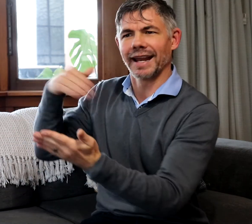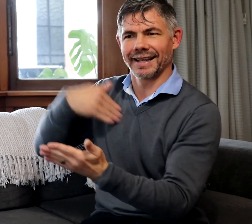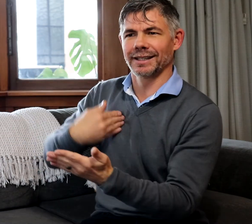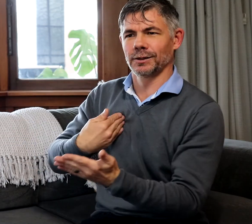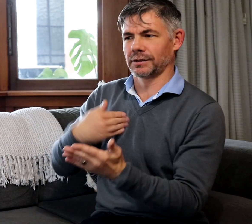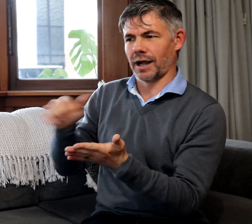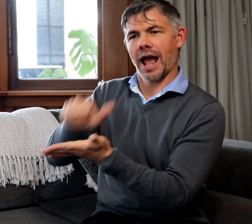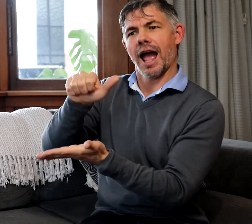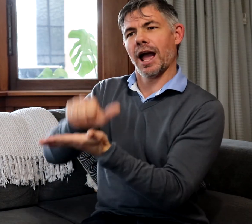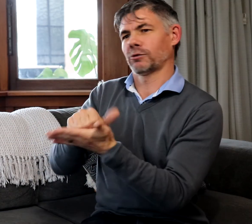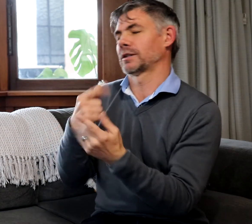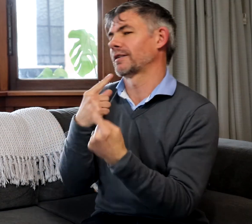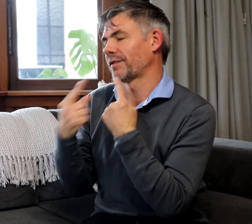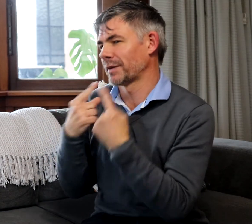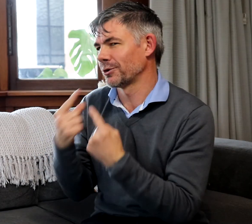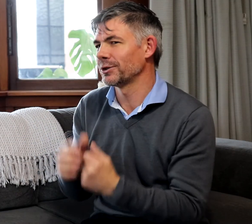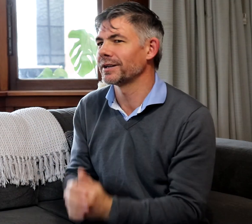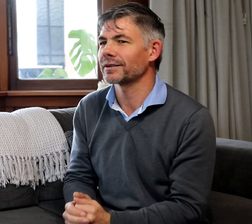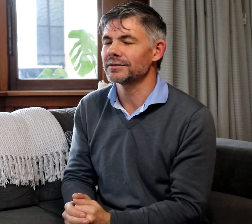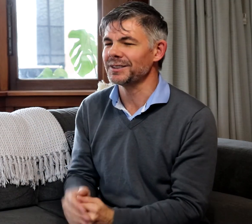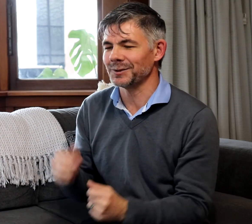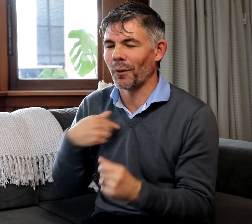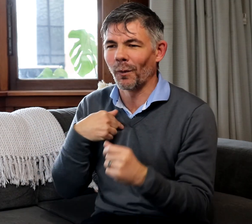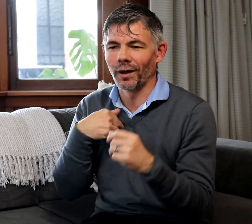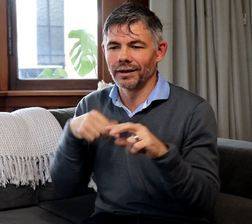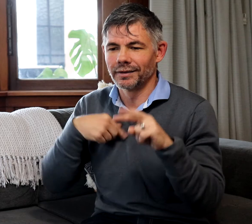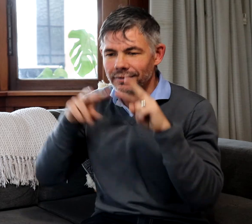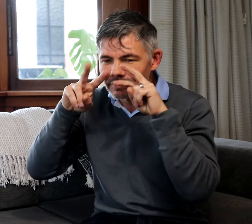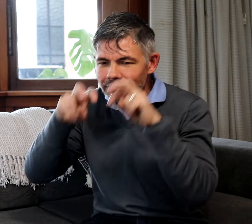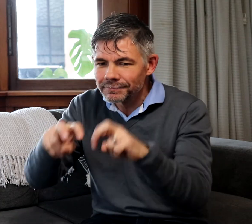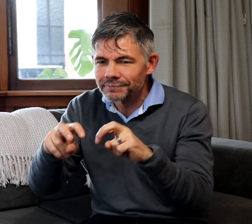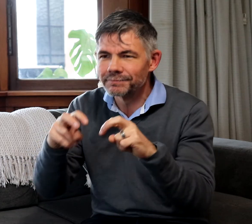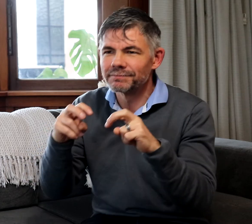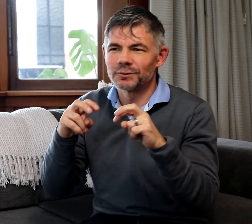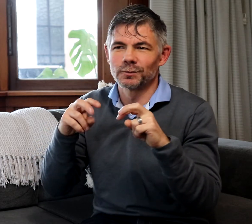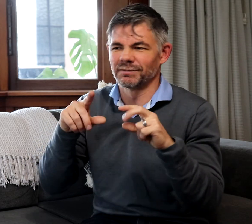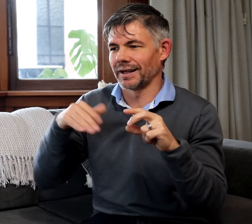So I'm really having to think about that when I'm providing accessibility for the deaf community in sign language.